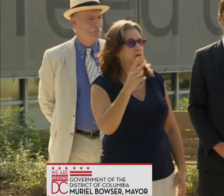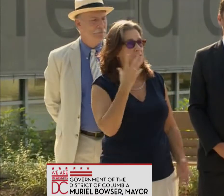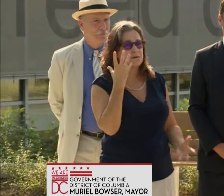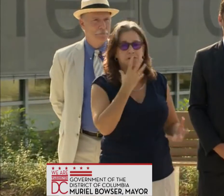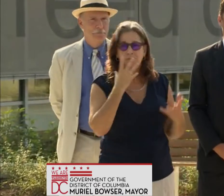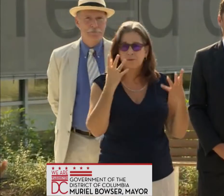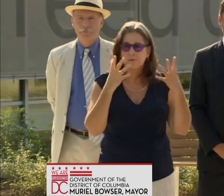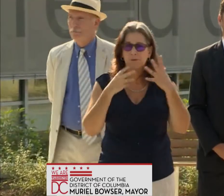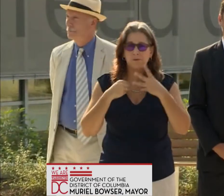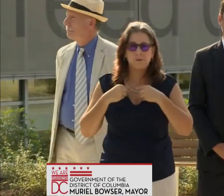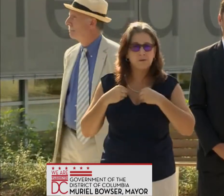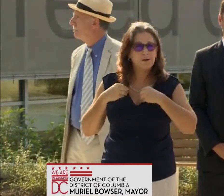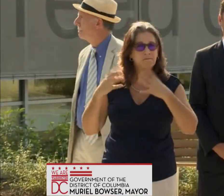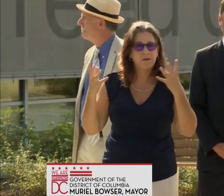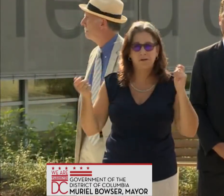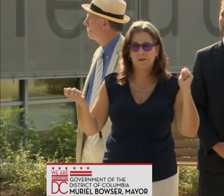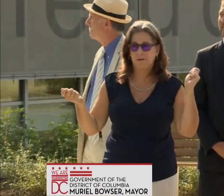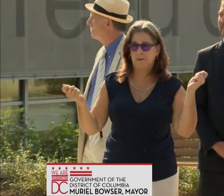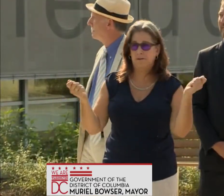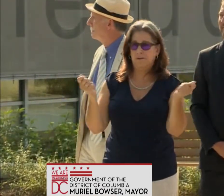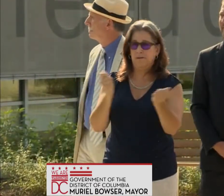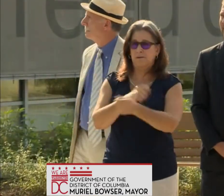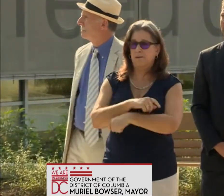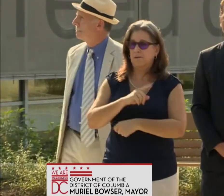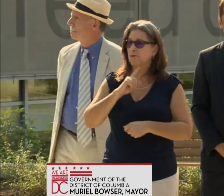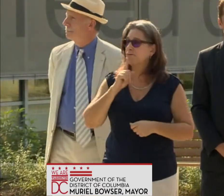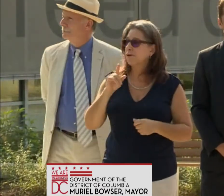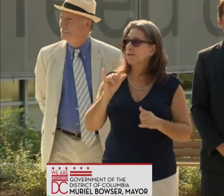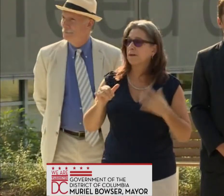that long tedious process really worth it I could tell looking at the faces of